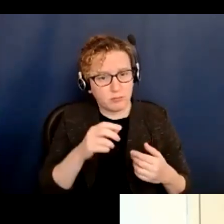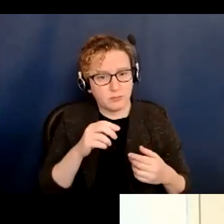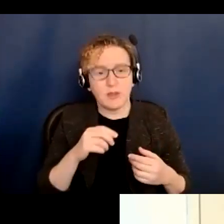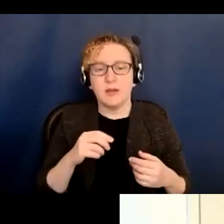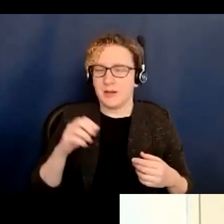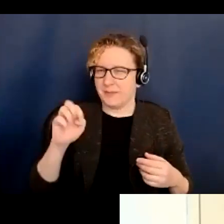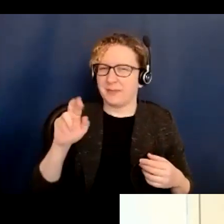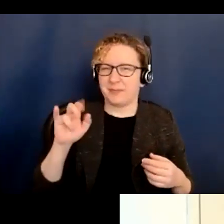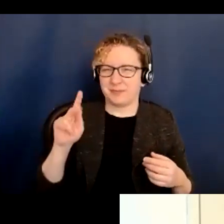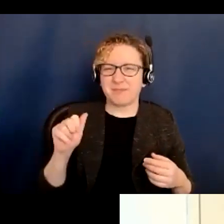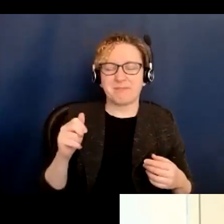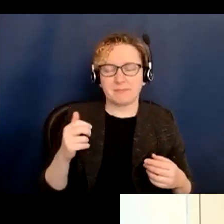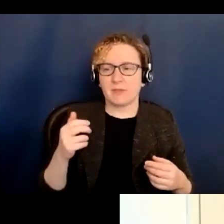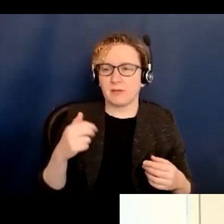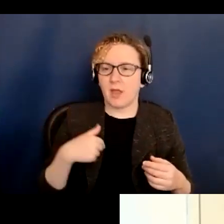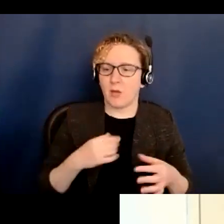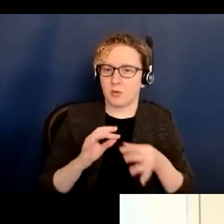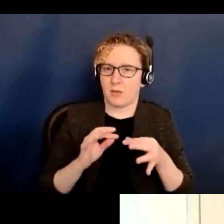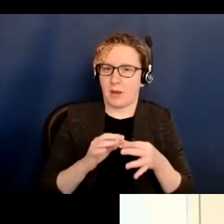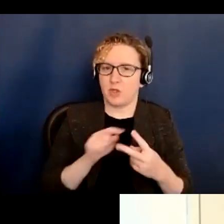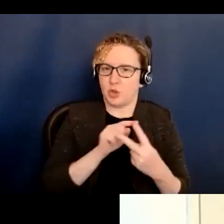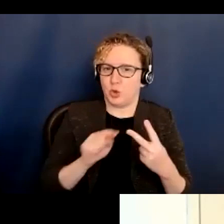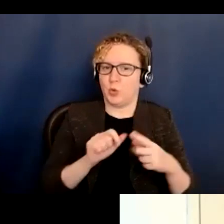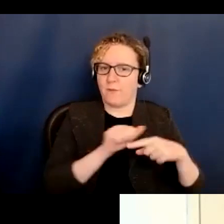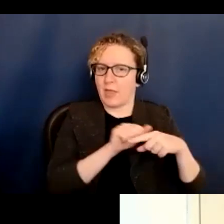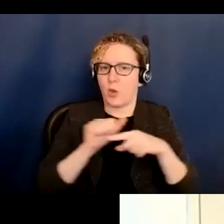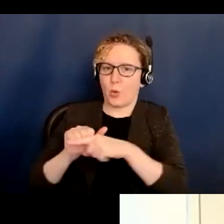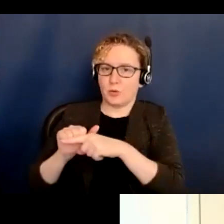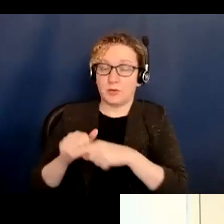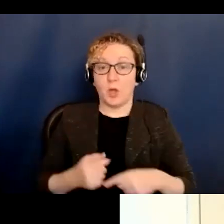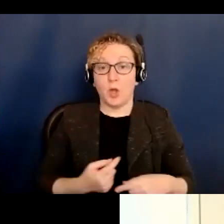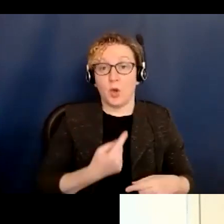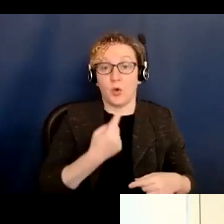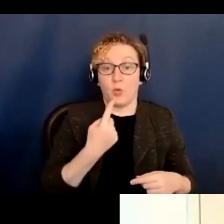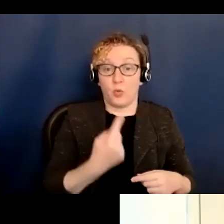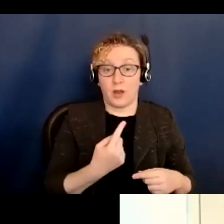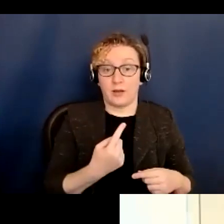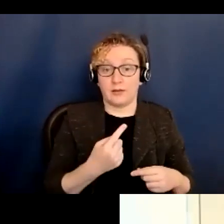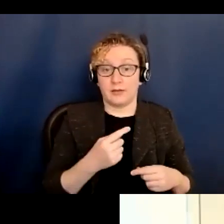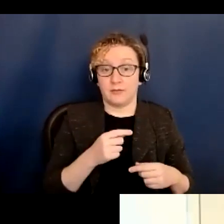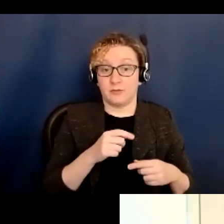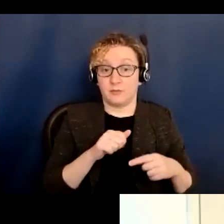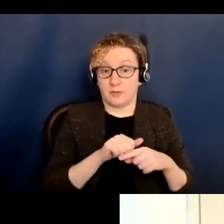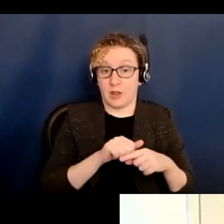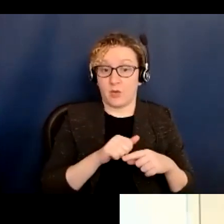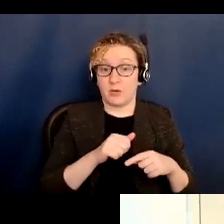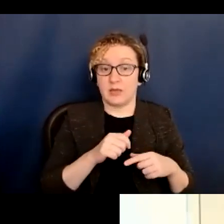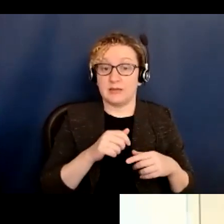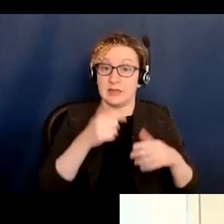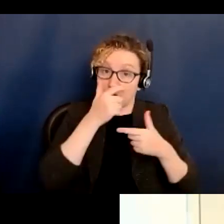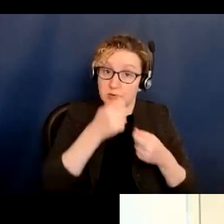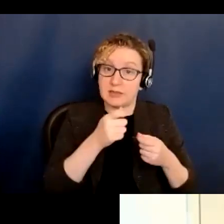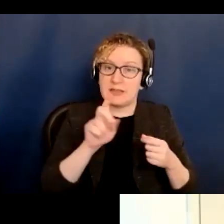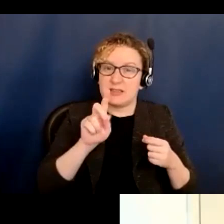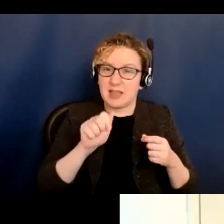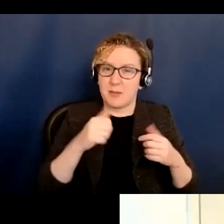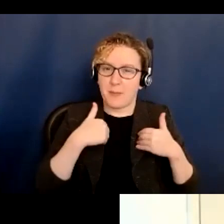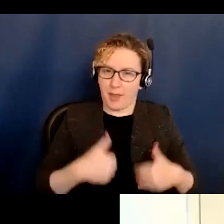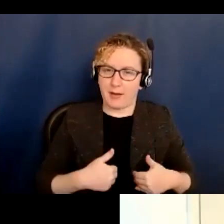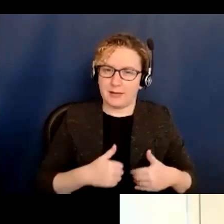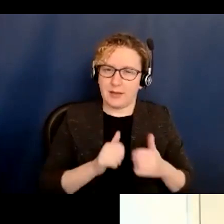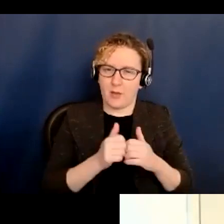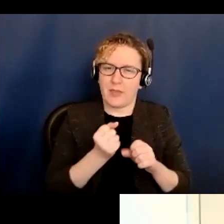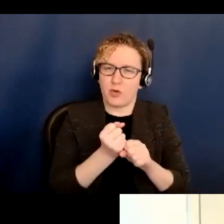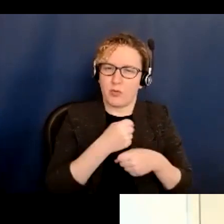For this fellow, her interest was in disabled bodies and how they create art across the